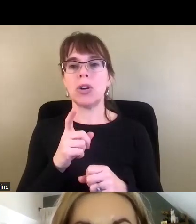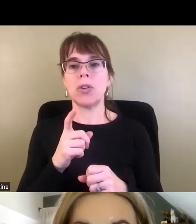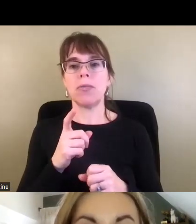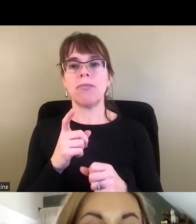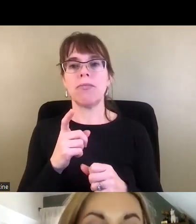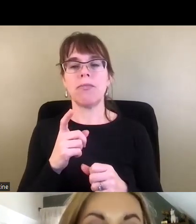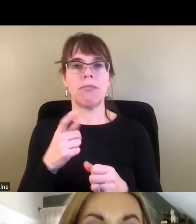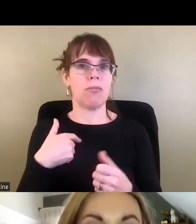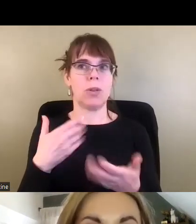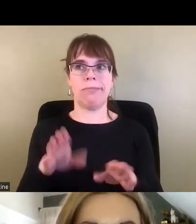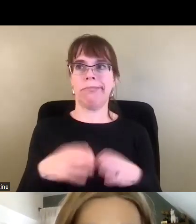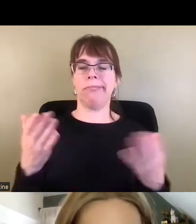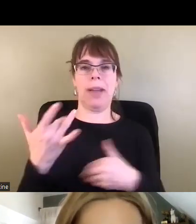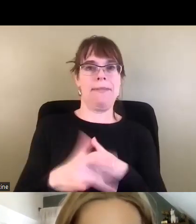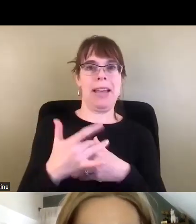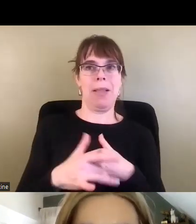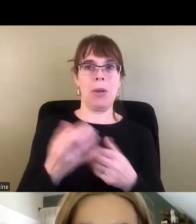an available resource, and folks know how to find us.